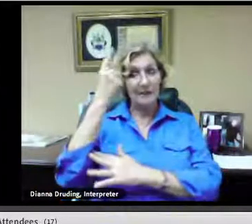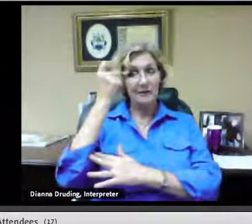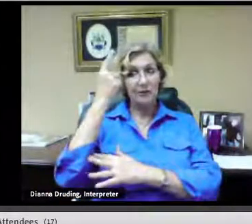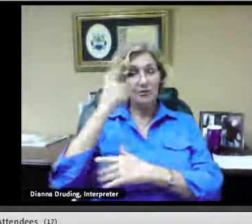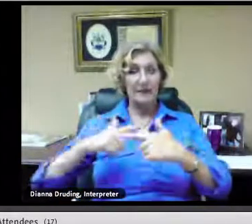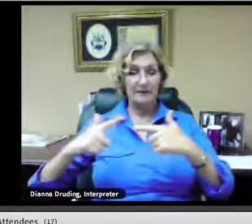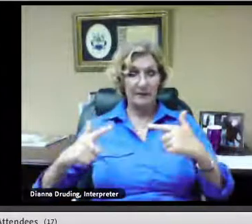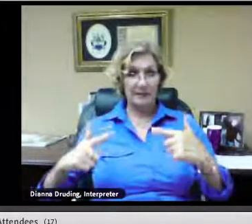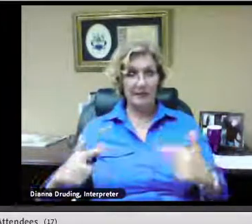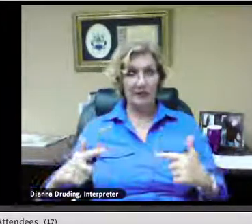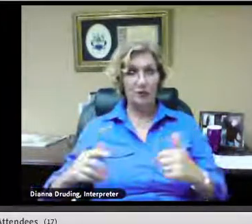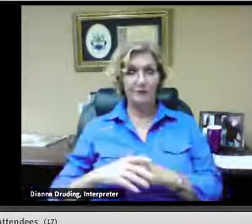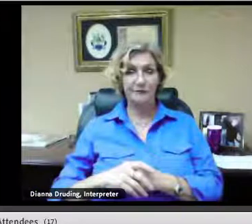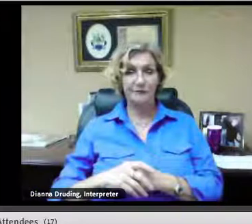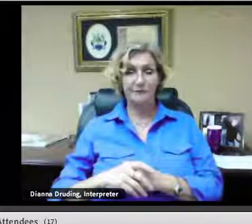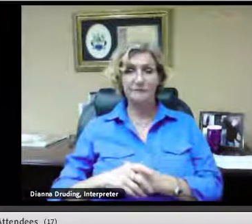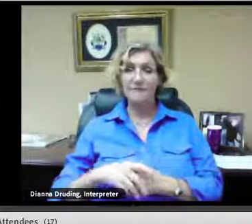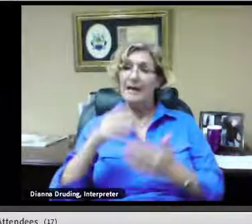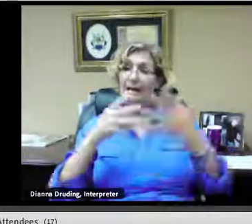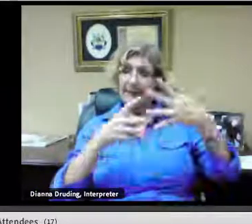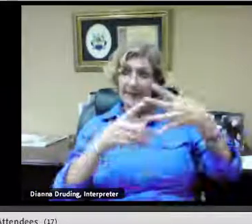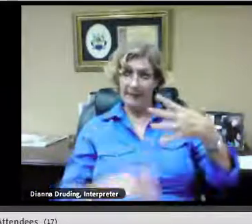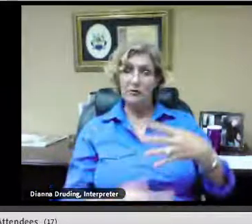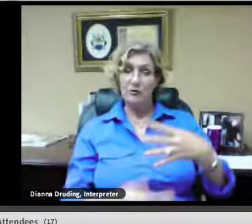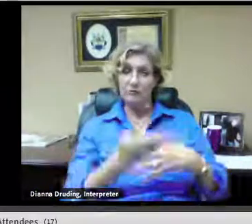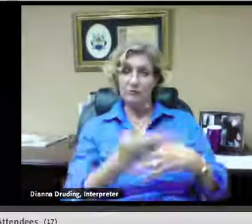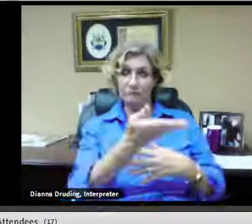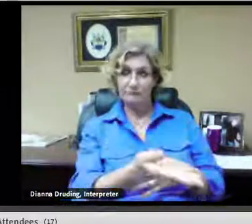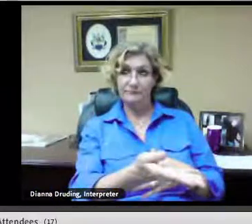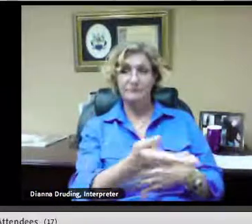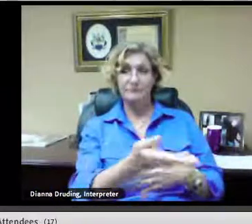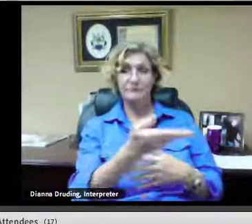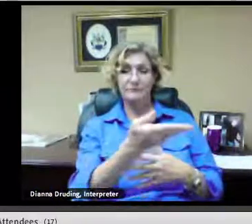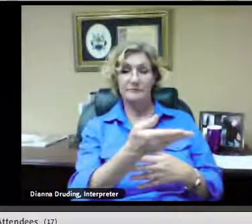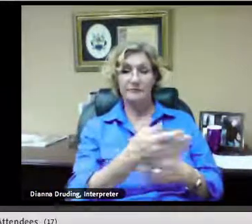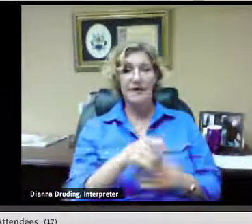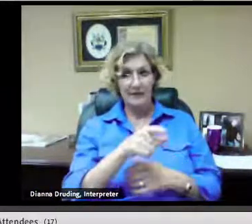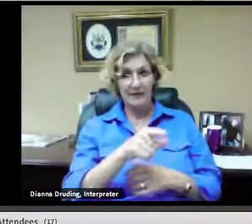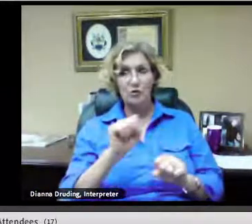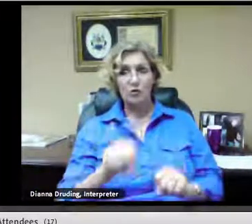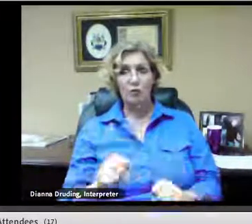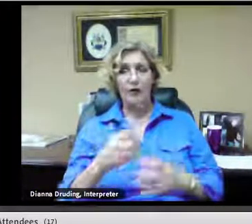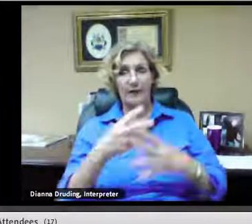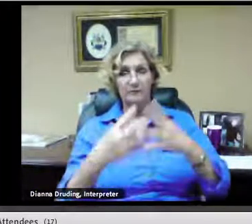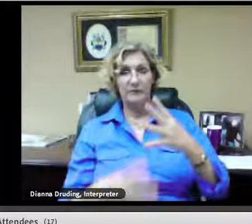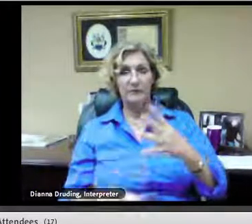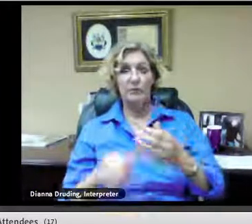with assisted technology, you know, learning disabilities or, I love it, learning differences.